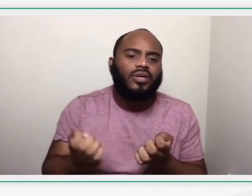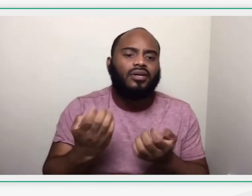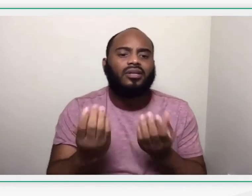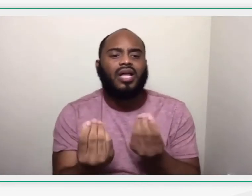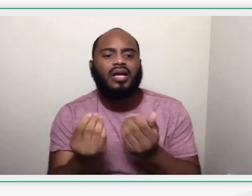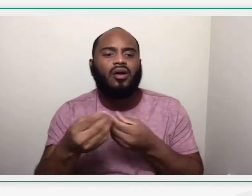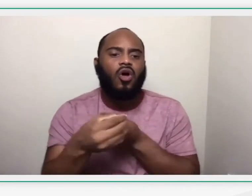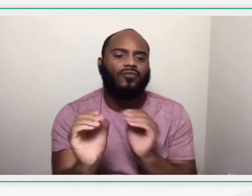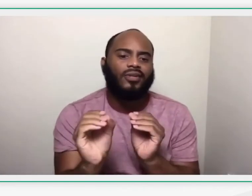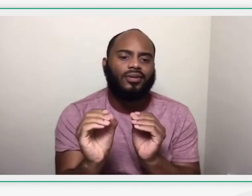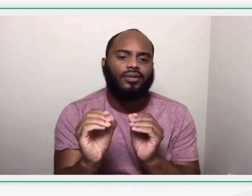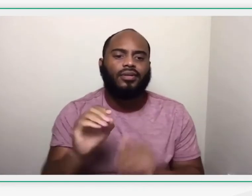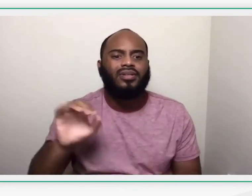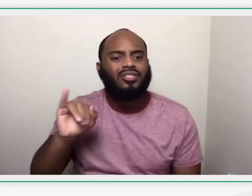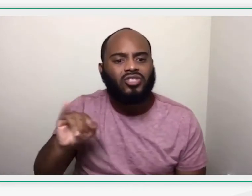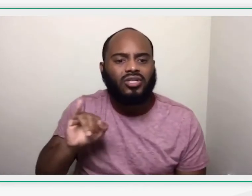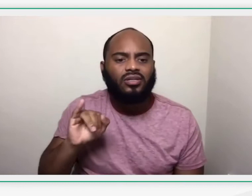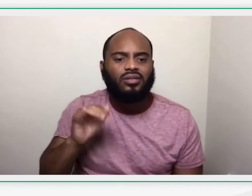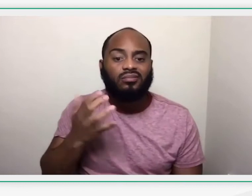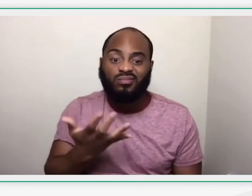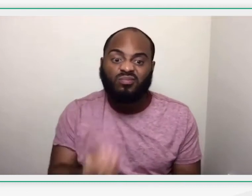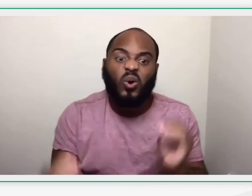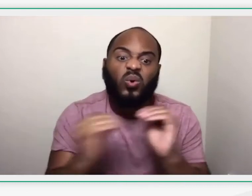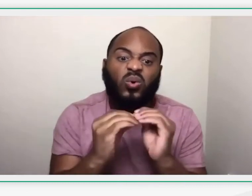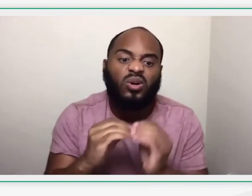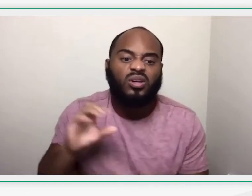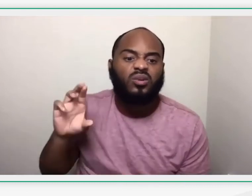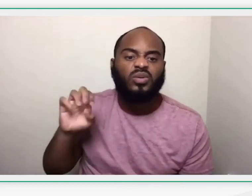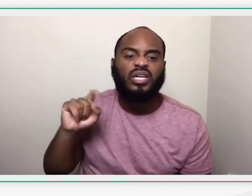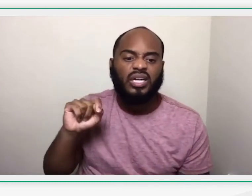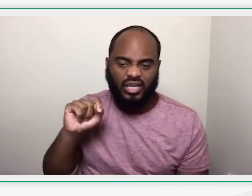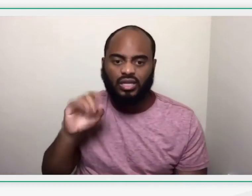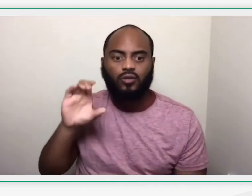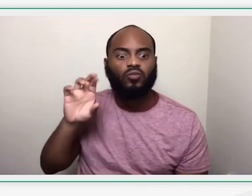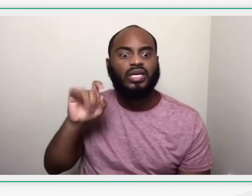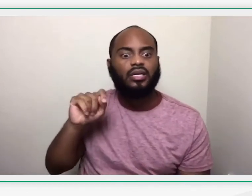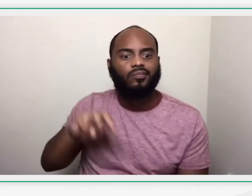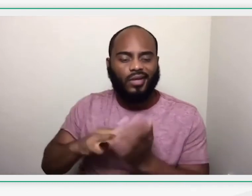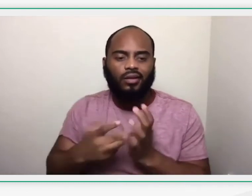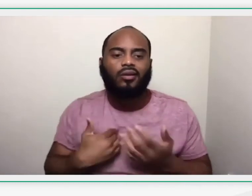It can help you with housing, equipment, land, office, insurance, and more credit.